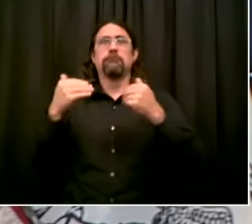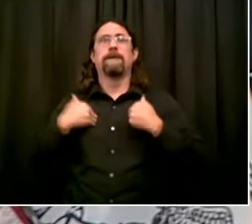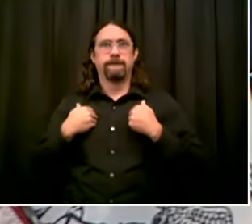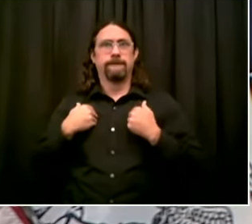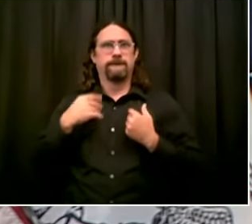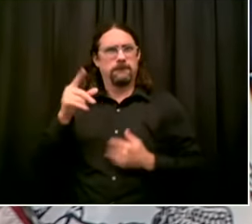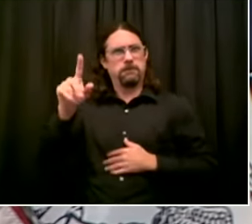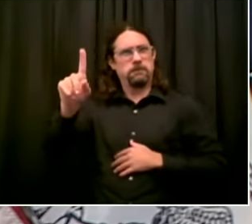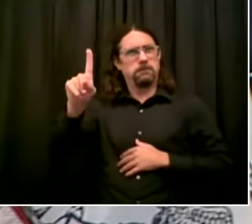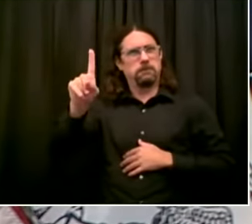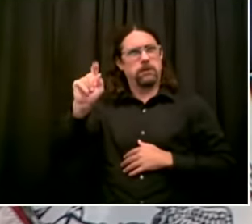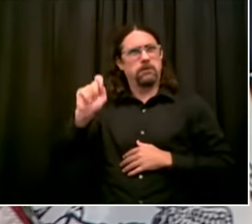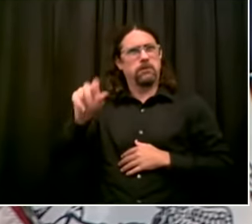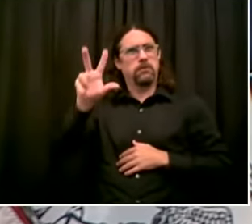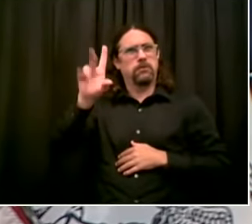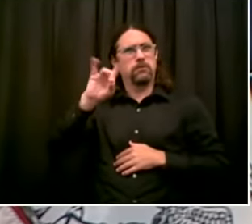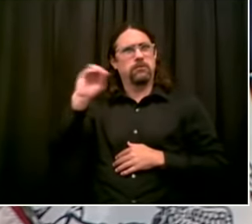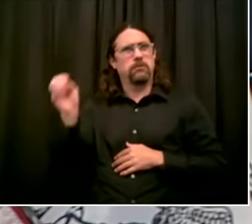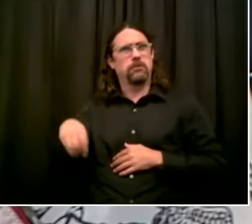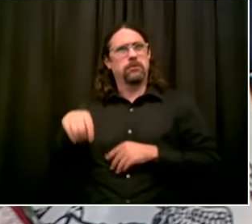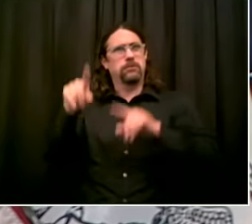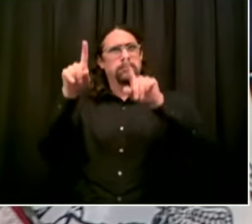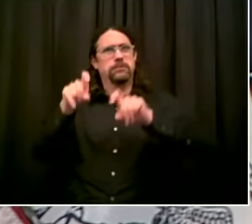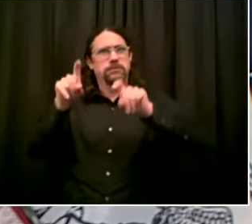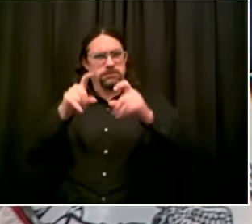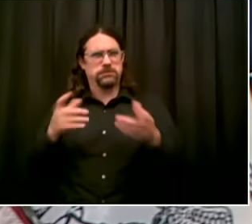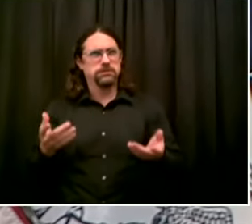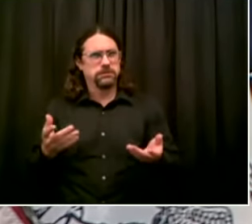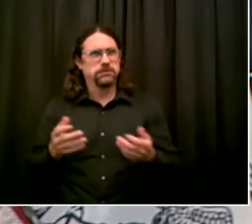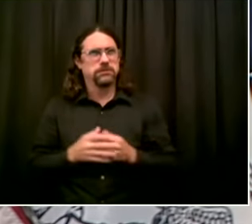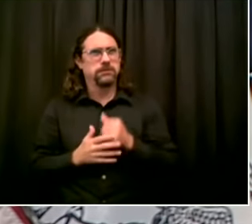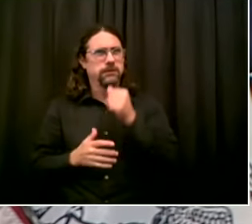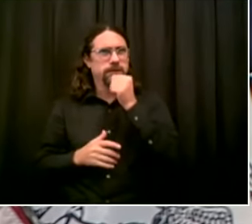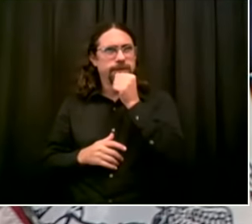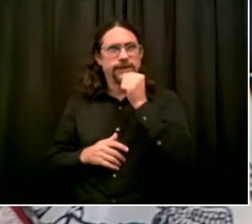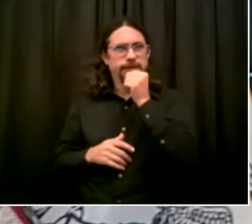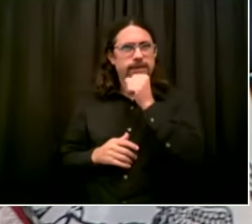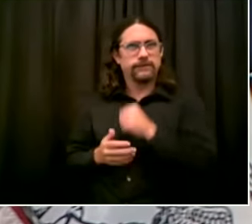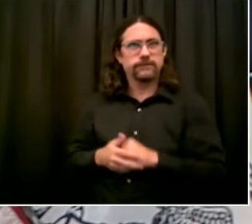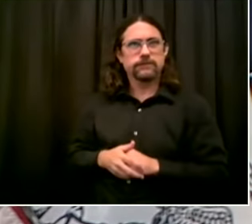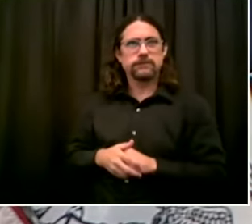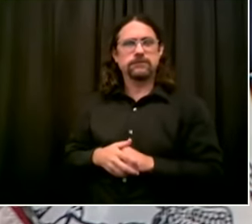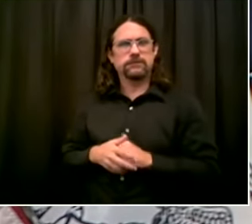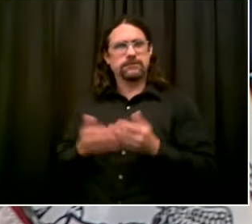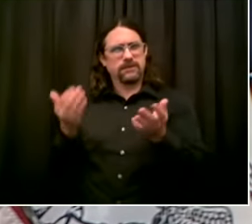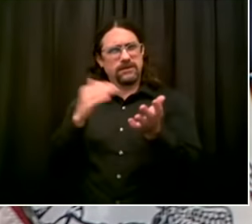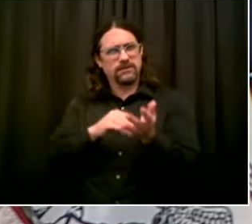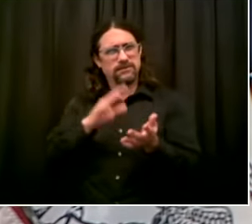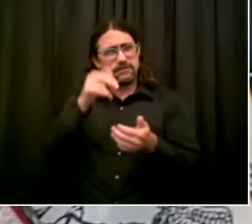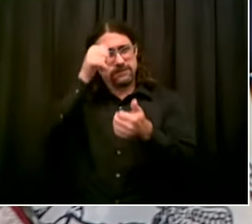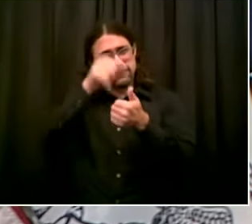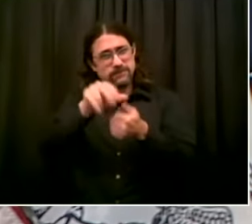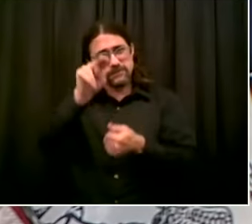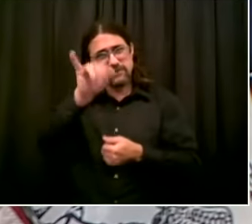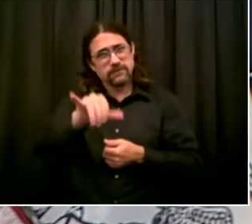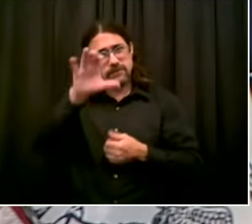BUT WE LASO VHAE SET UP TESTING IN ANDAR OUND SCHOOLS IN THE ZIP CODES. YOU WILL SEE A